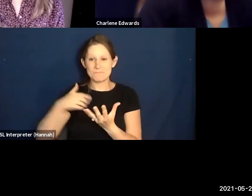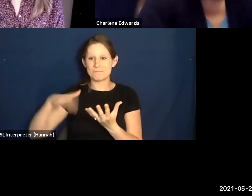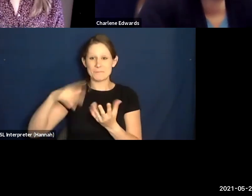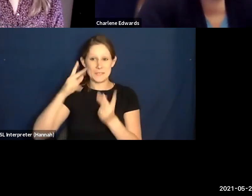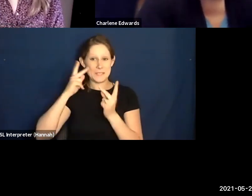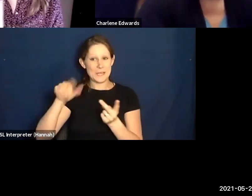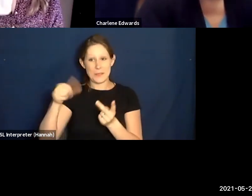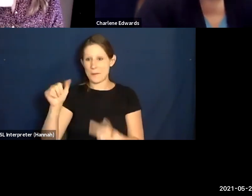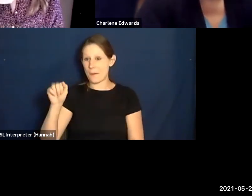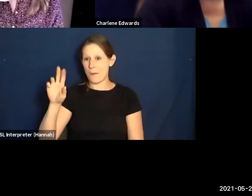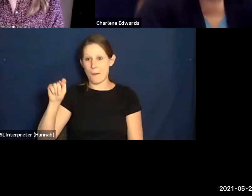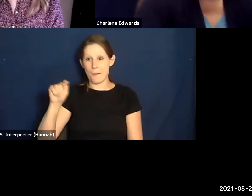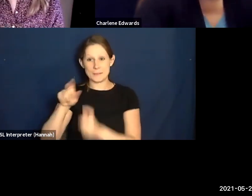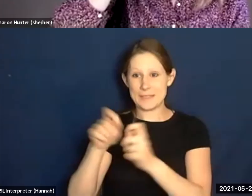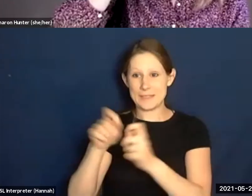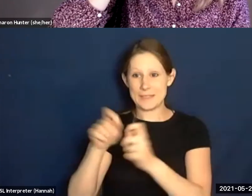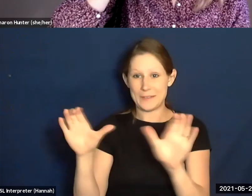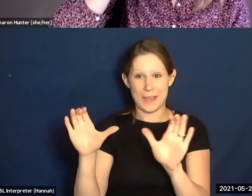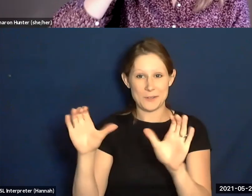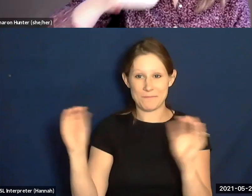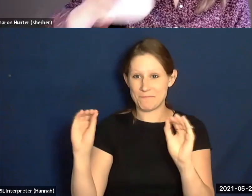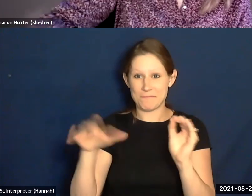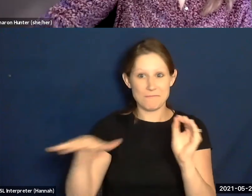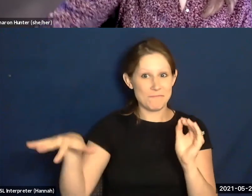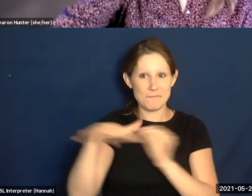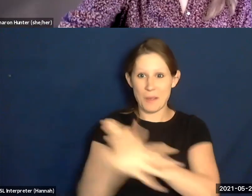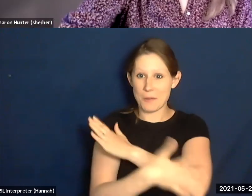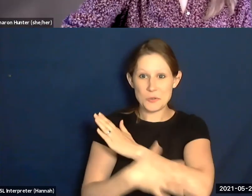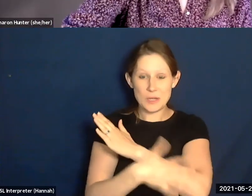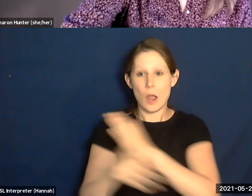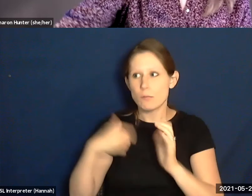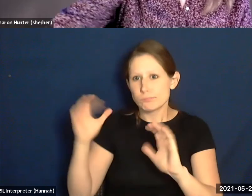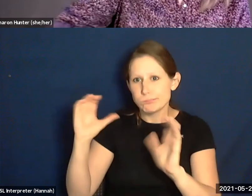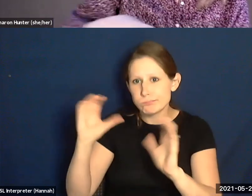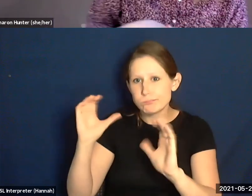specific certification in the country. I've been looking. Colleagues in other states are not doing